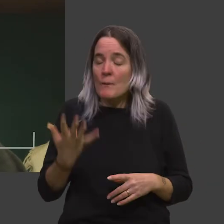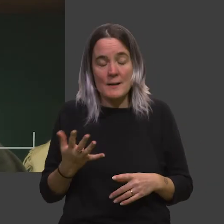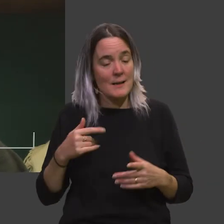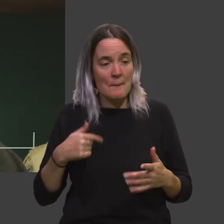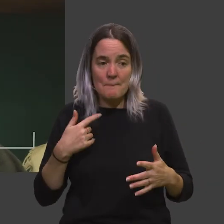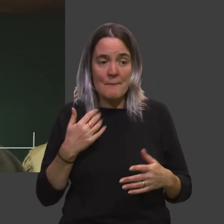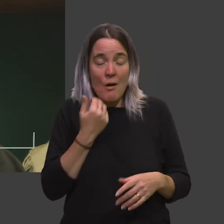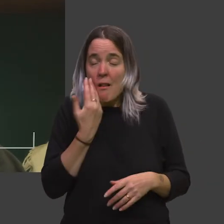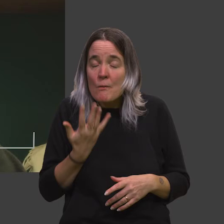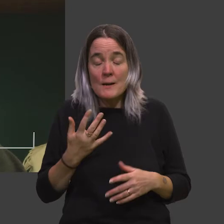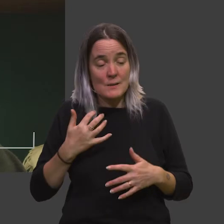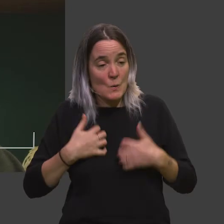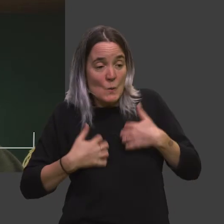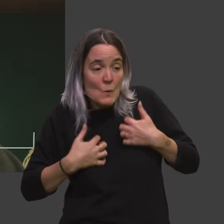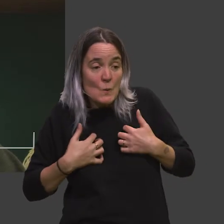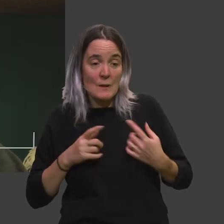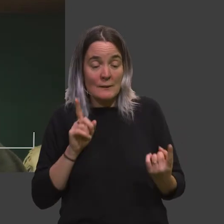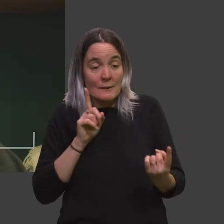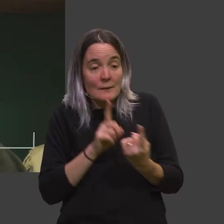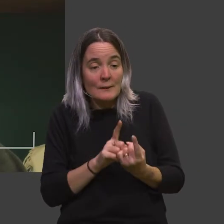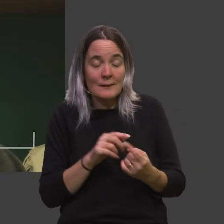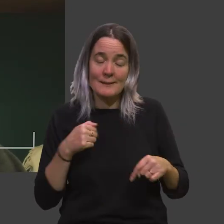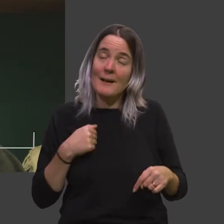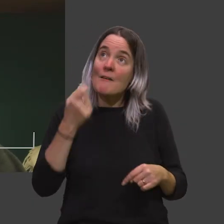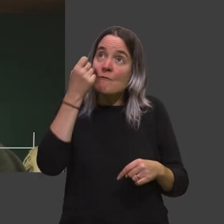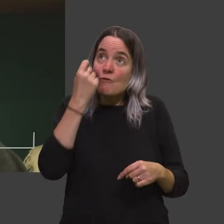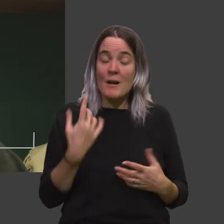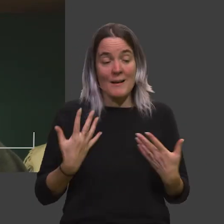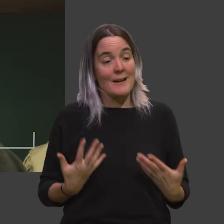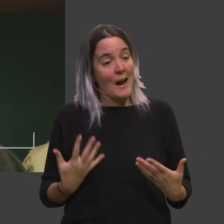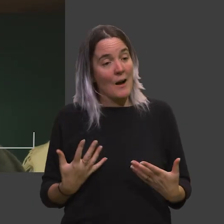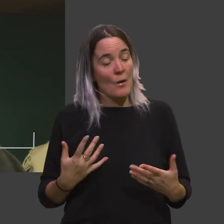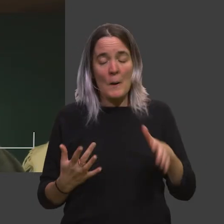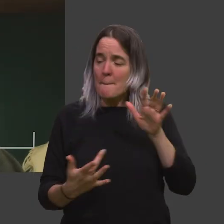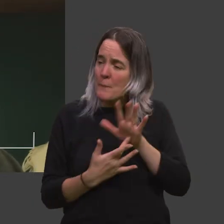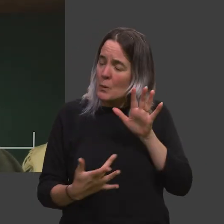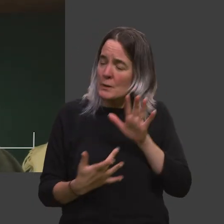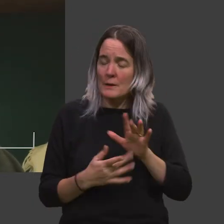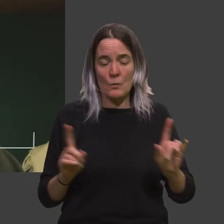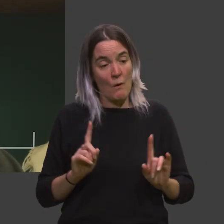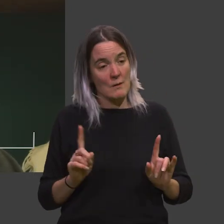This time has made me realise what's important in life. Given me perspective.